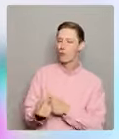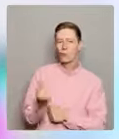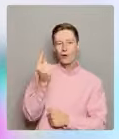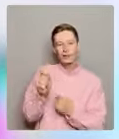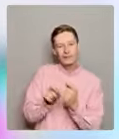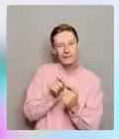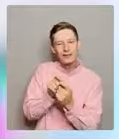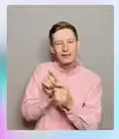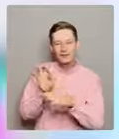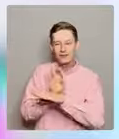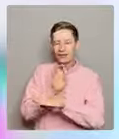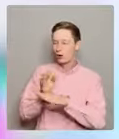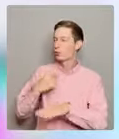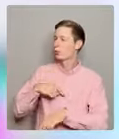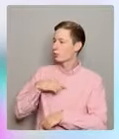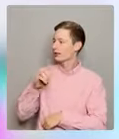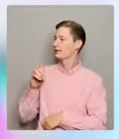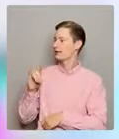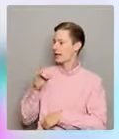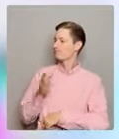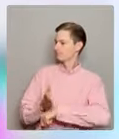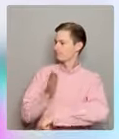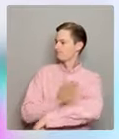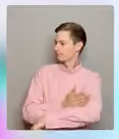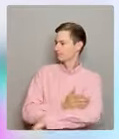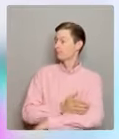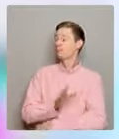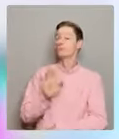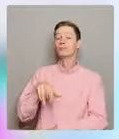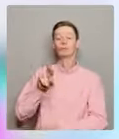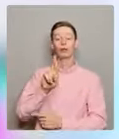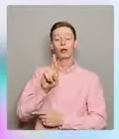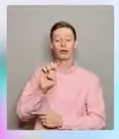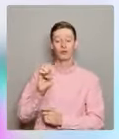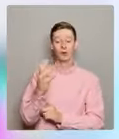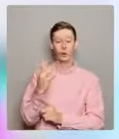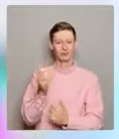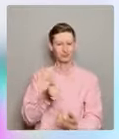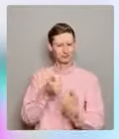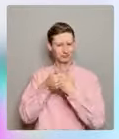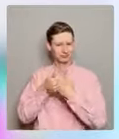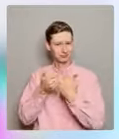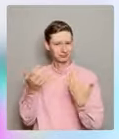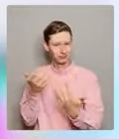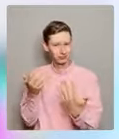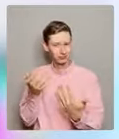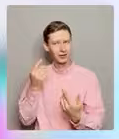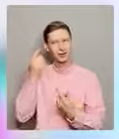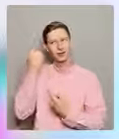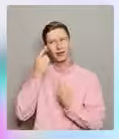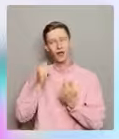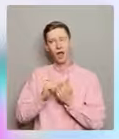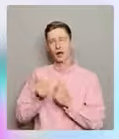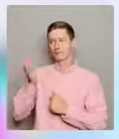that we were able to improve with this kind of feedback searching. You know, our challenge with Resident Evil 4 was that we had to think about how to bring